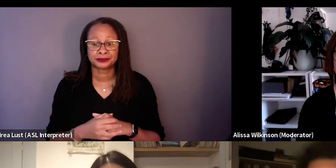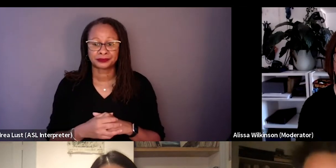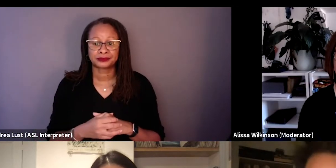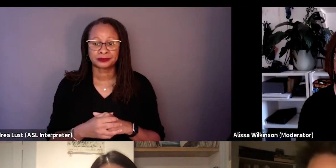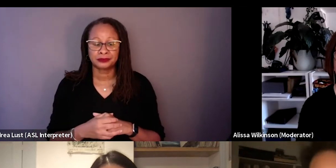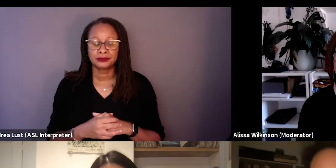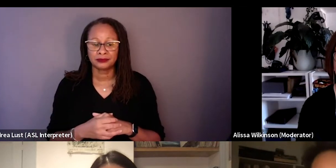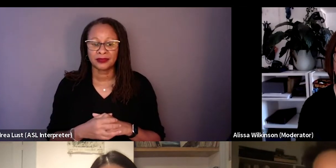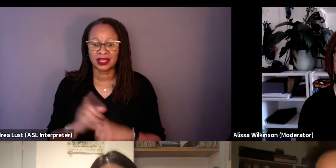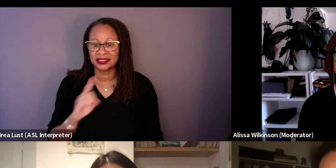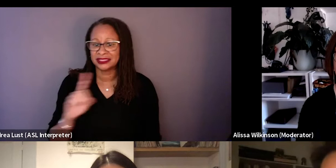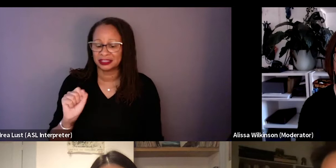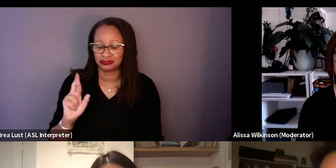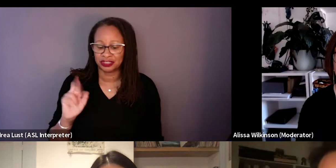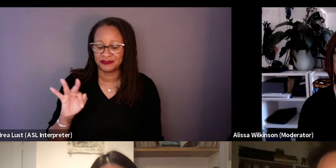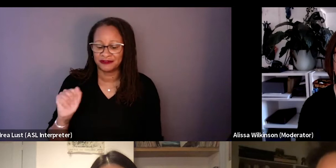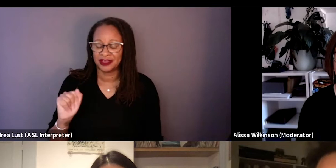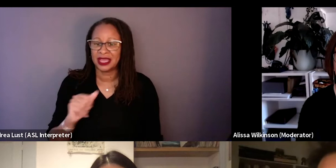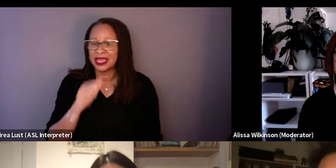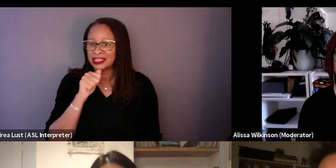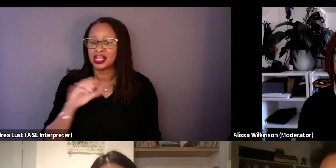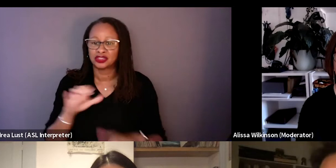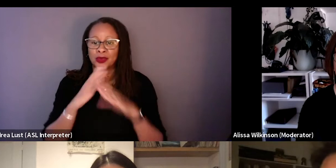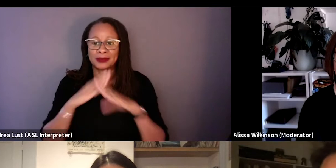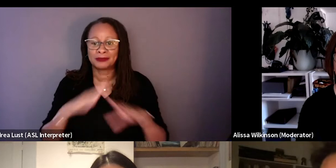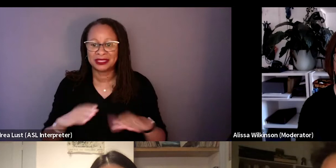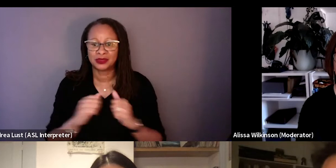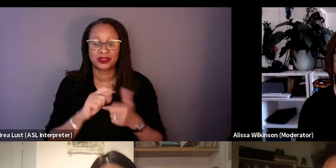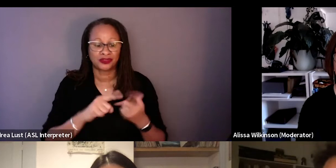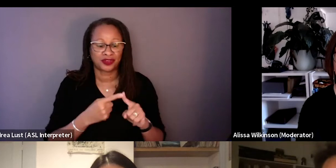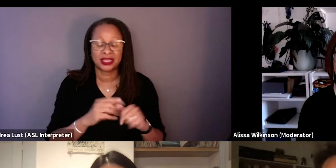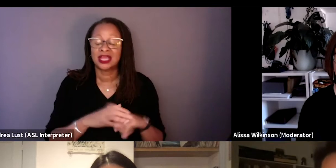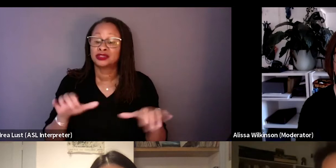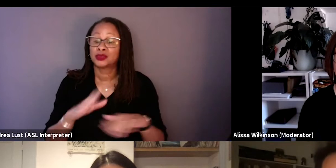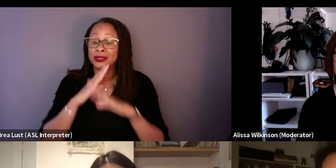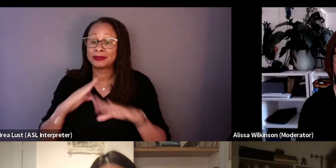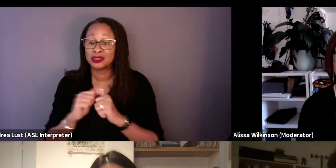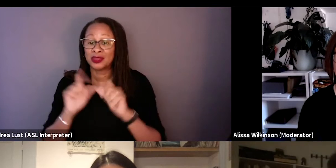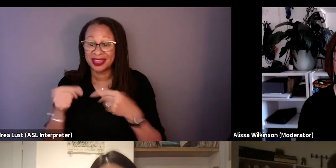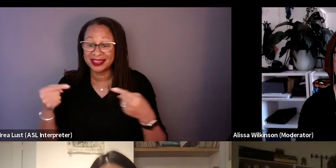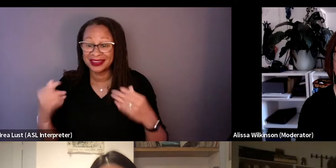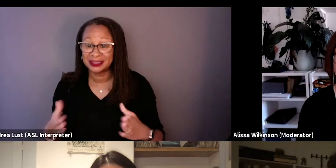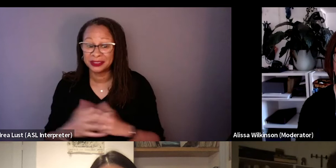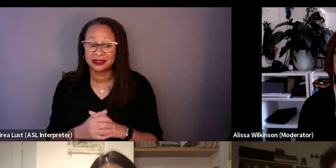And Zarifa said, you're not doing peace with your friends, you're doing peace with your enemies. How challenging is it with an evil?